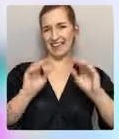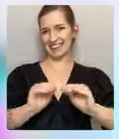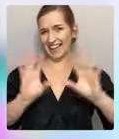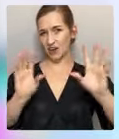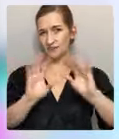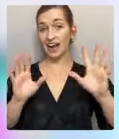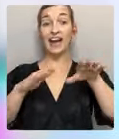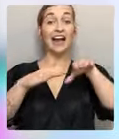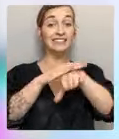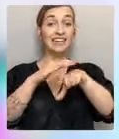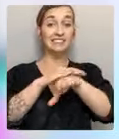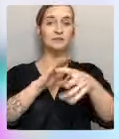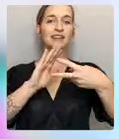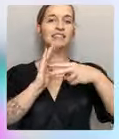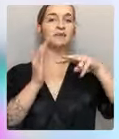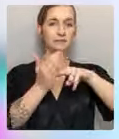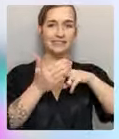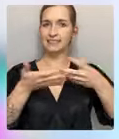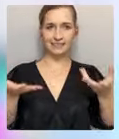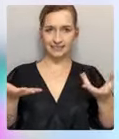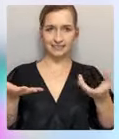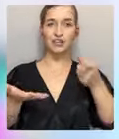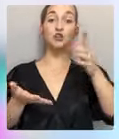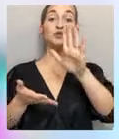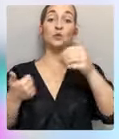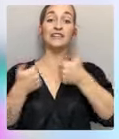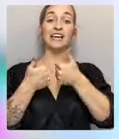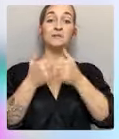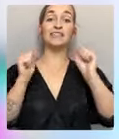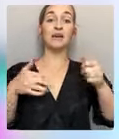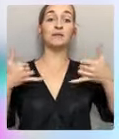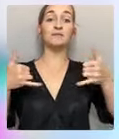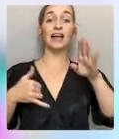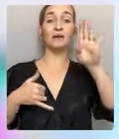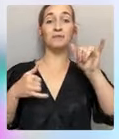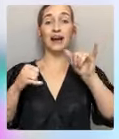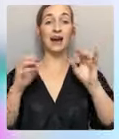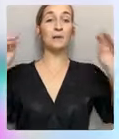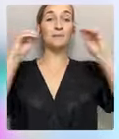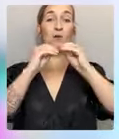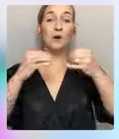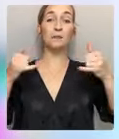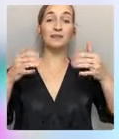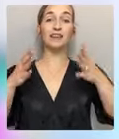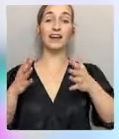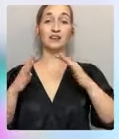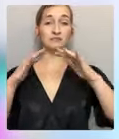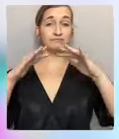accessibility means that your game can be played by more players.